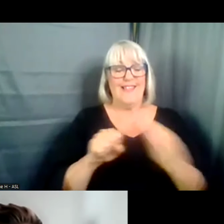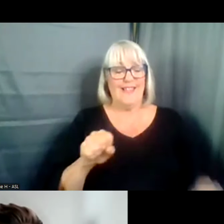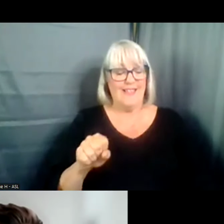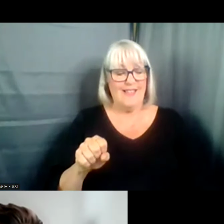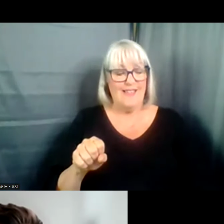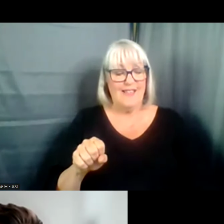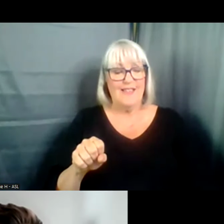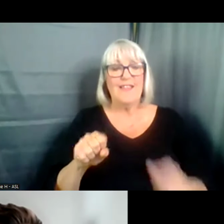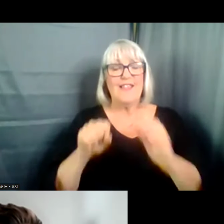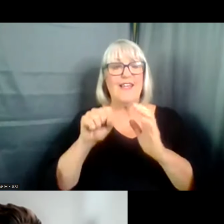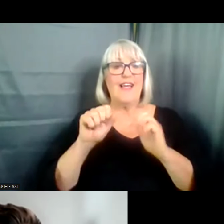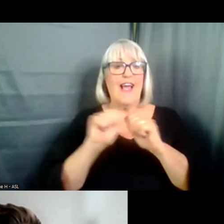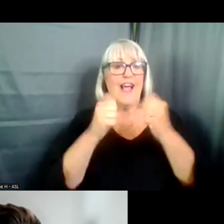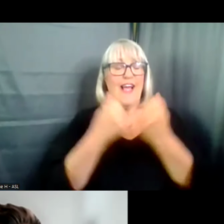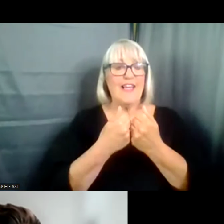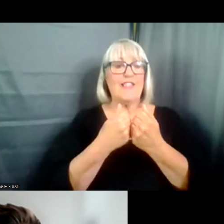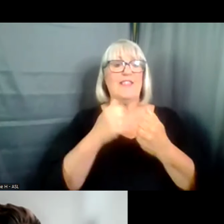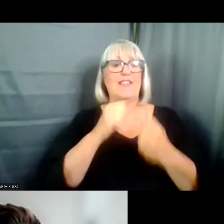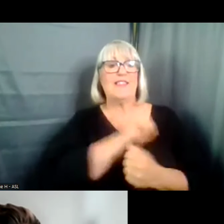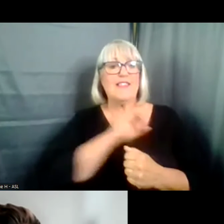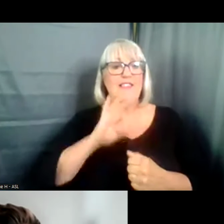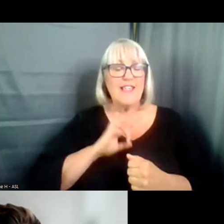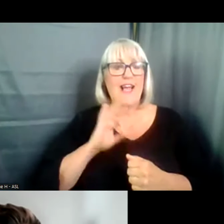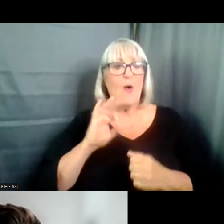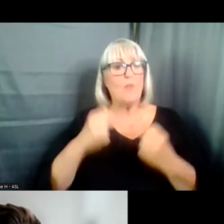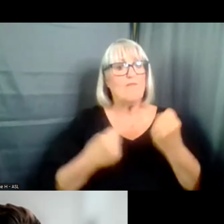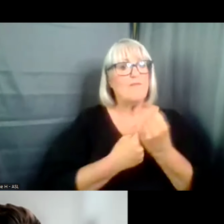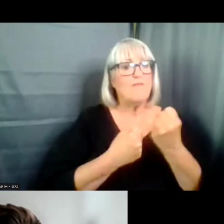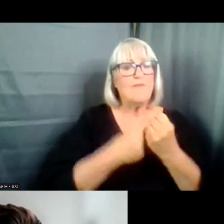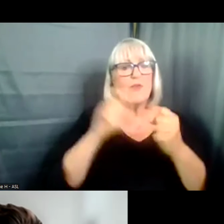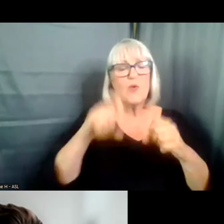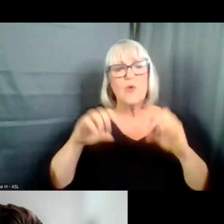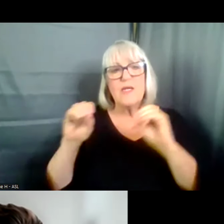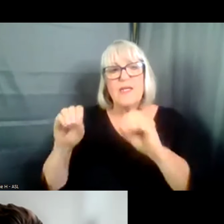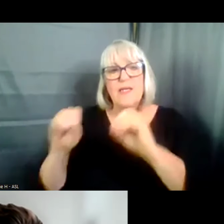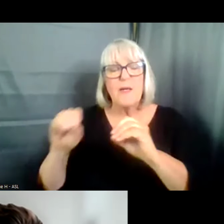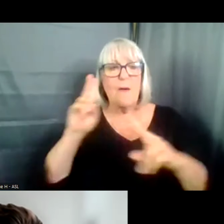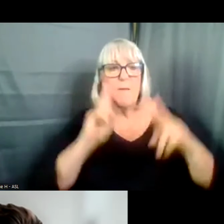And I think the extent to which we can teach and support people who are doing this work